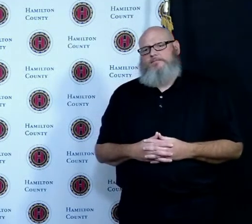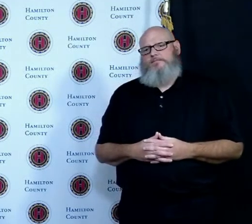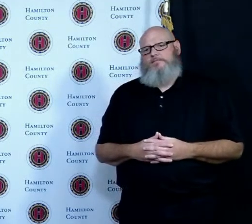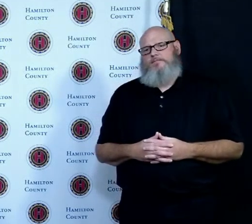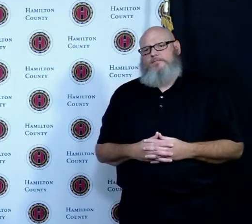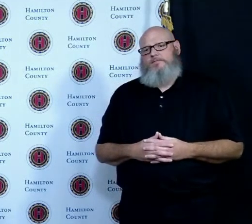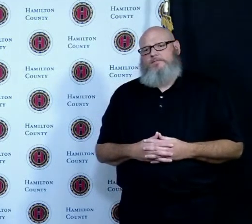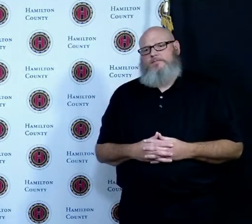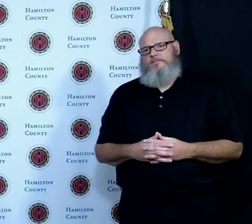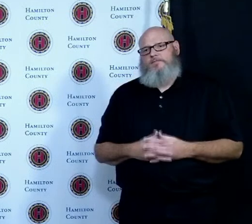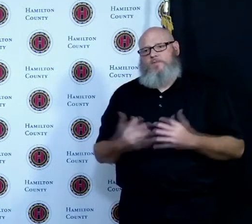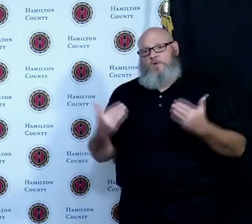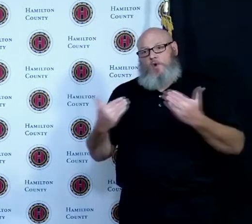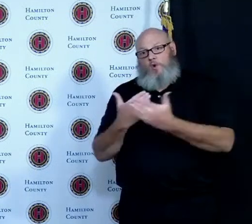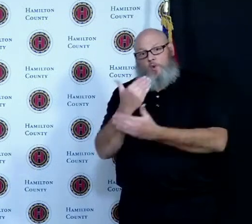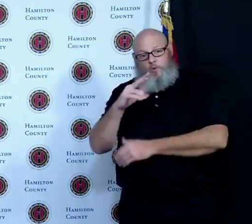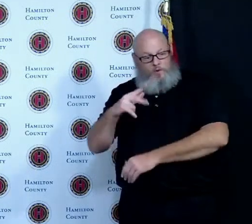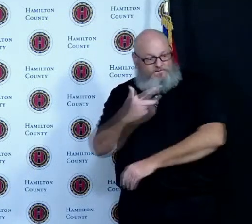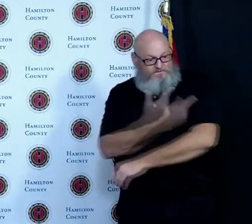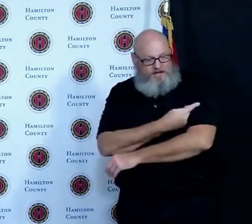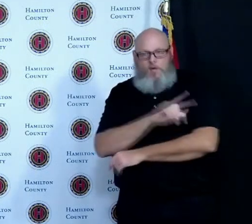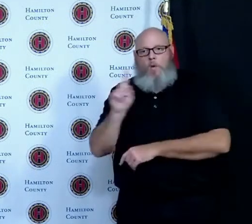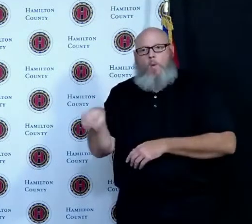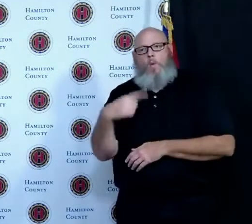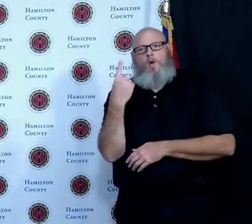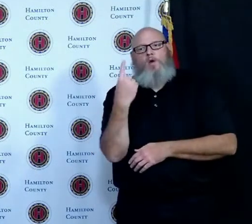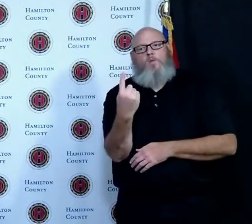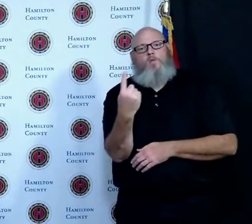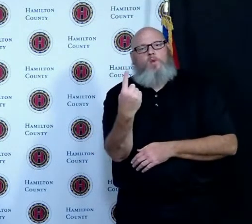and I think as those types of vaccines roll out the likelihood that we'll see more and